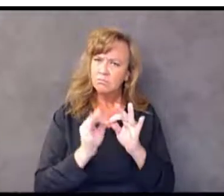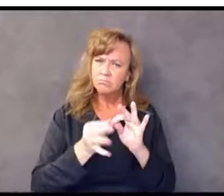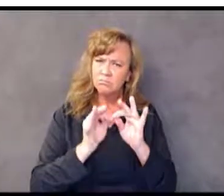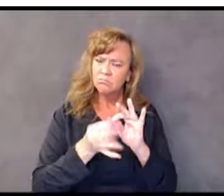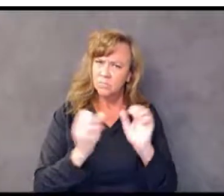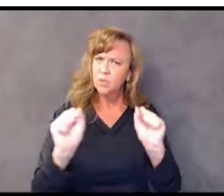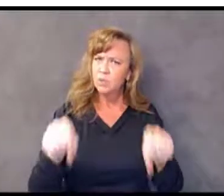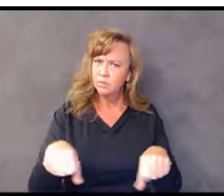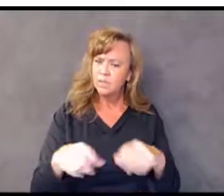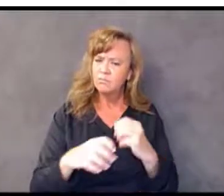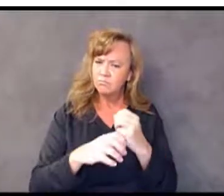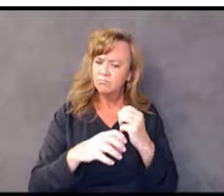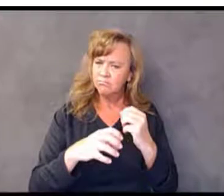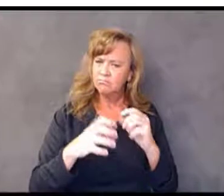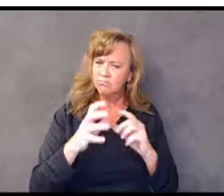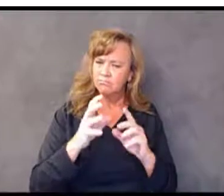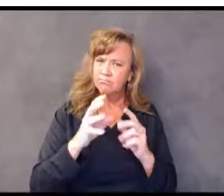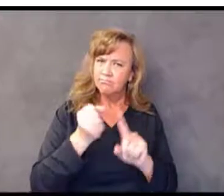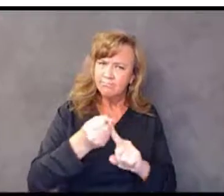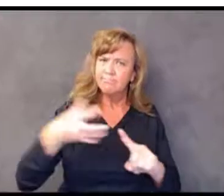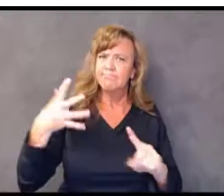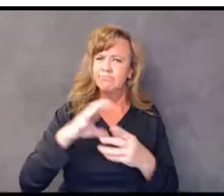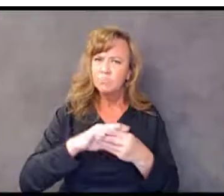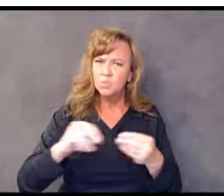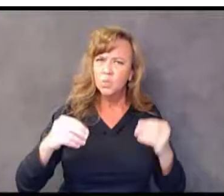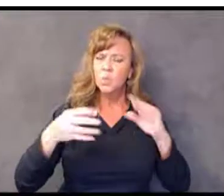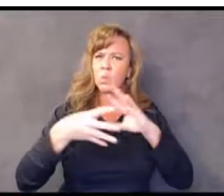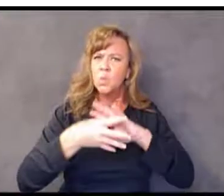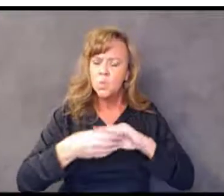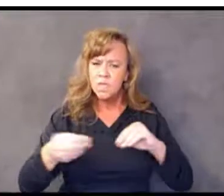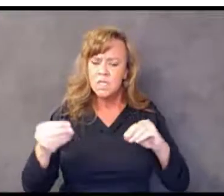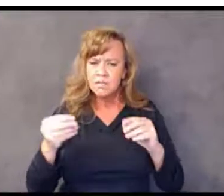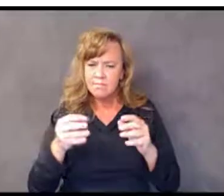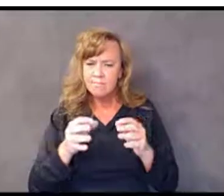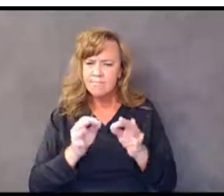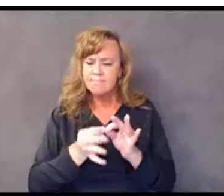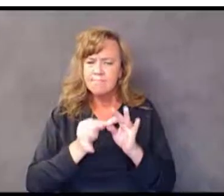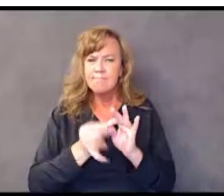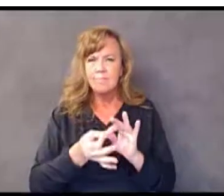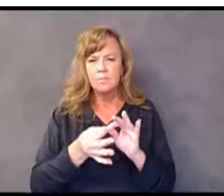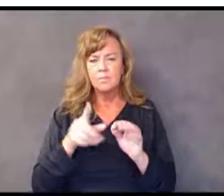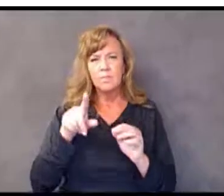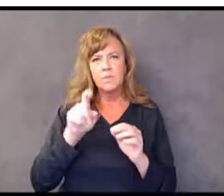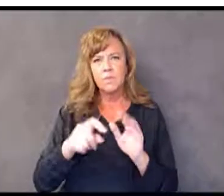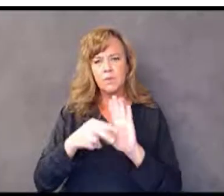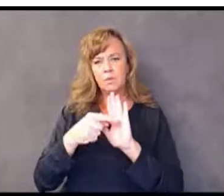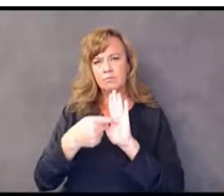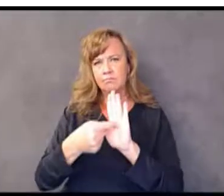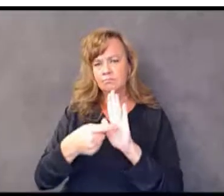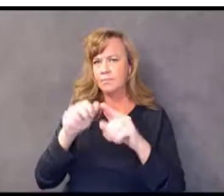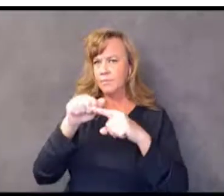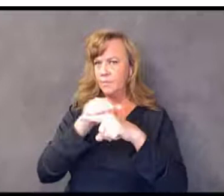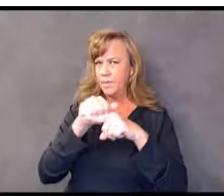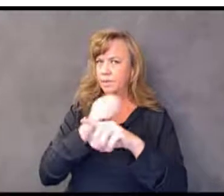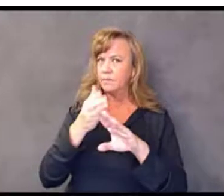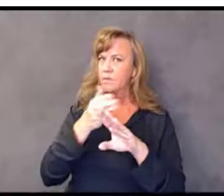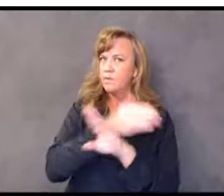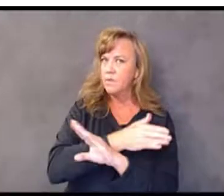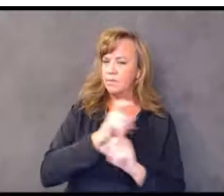Modeling practice for both the student and interpreter is highly recommended prior to administration.